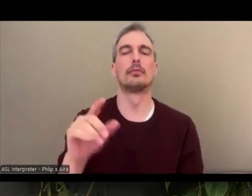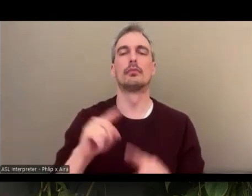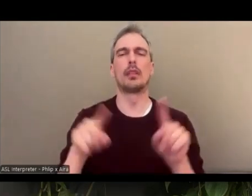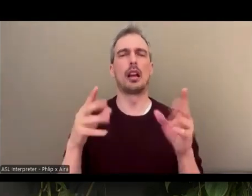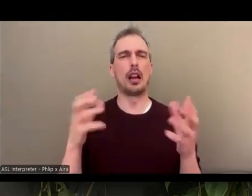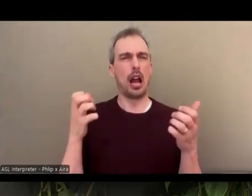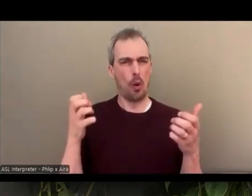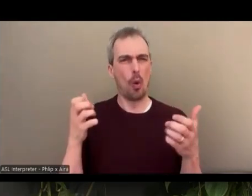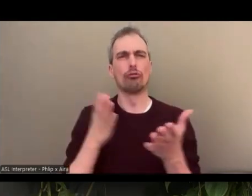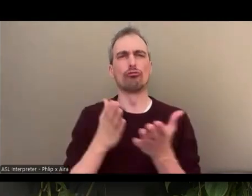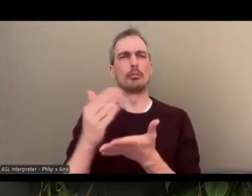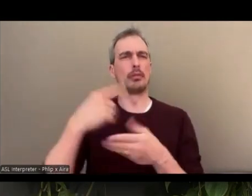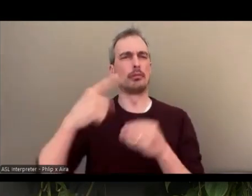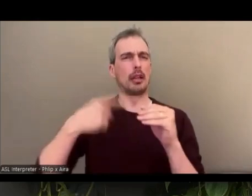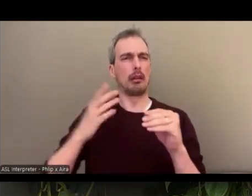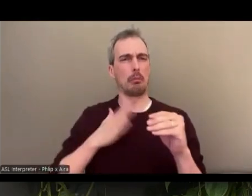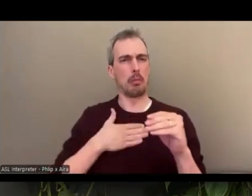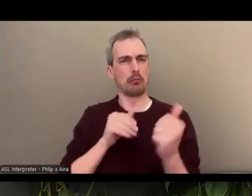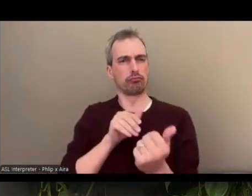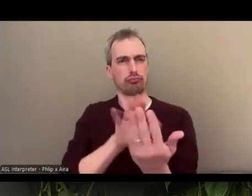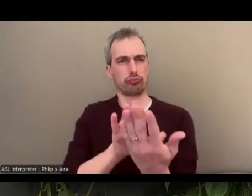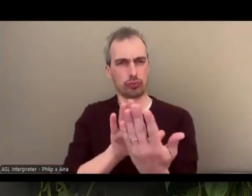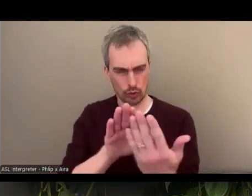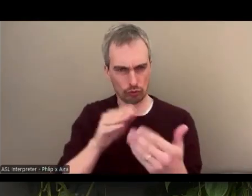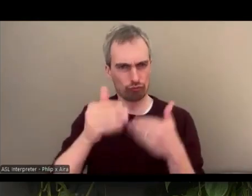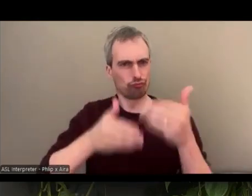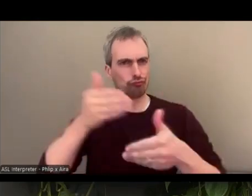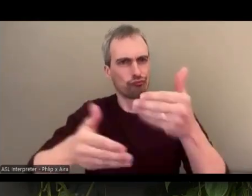So the first thing I did was I made a copy of Devon's spreadsheet, I then